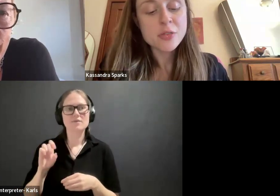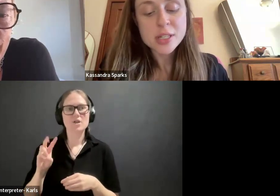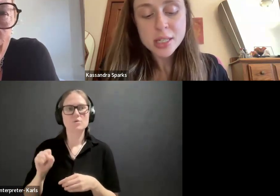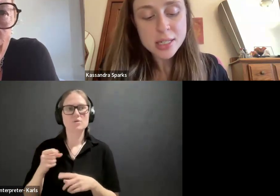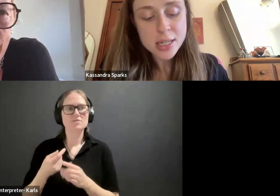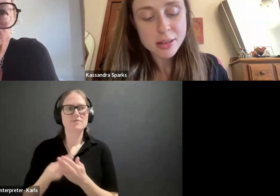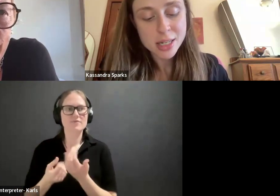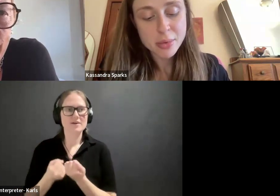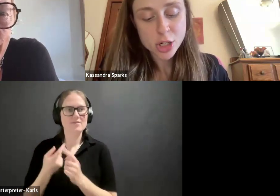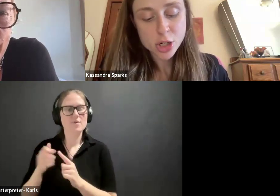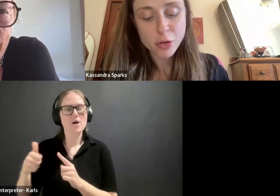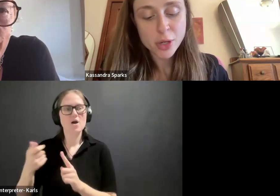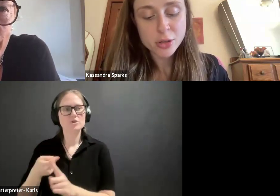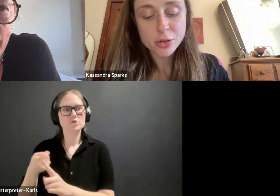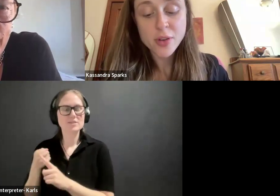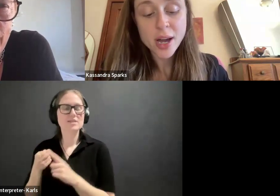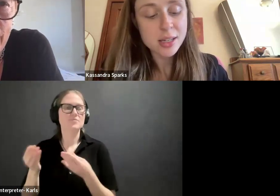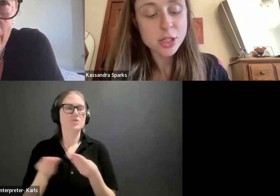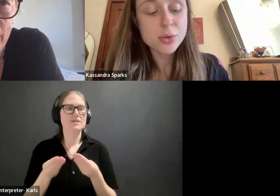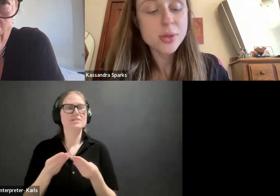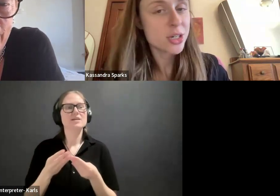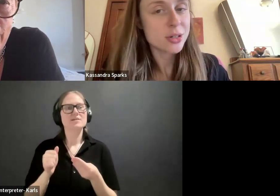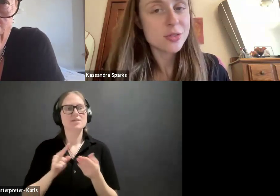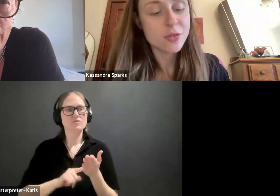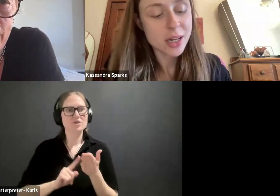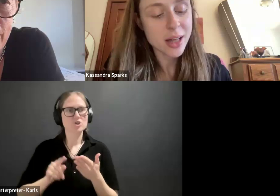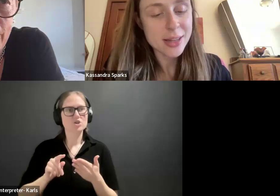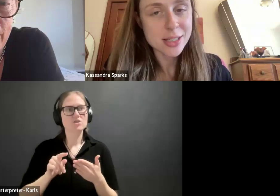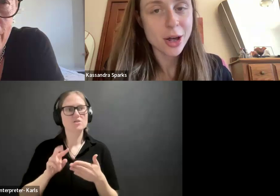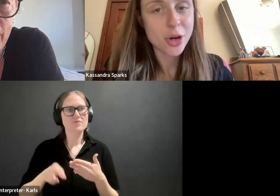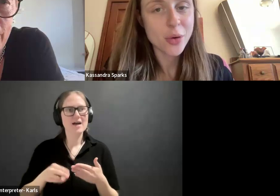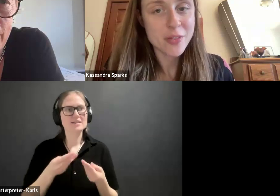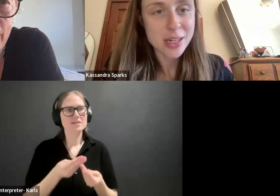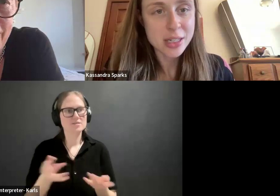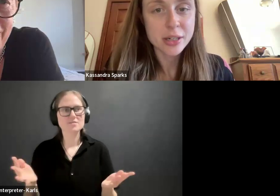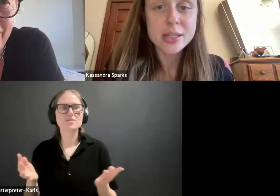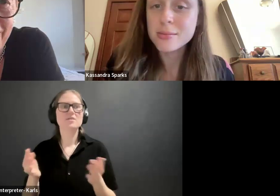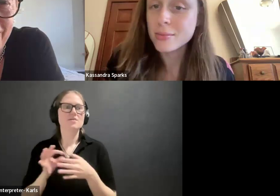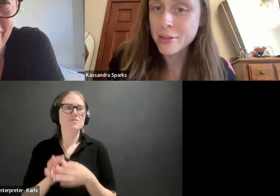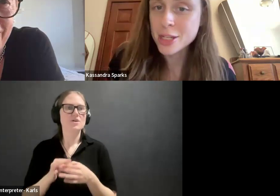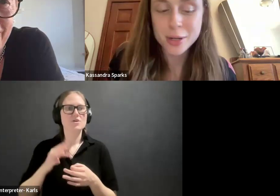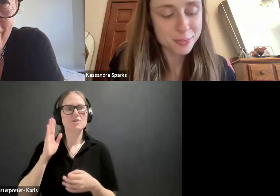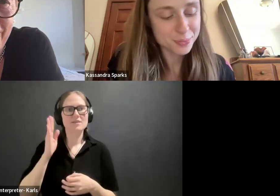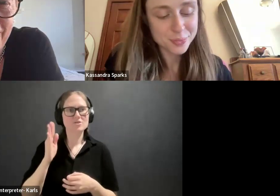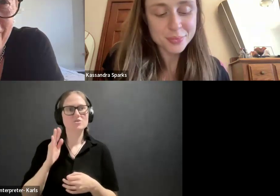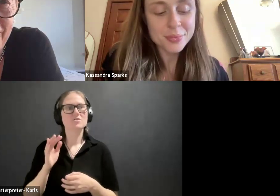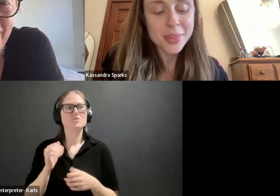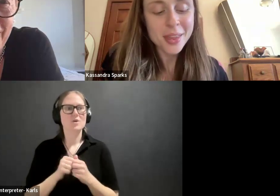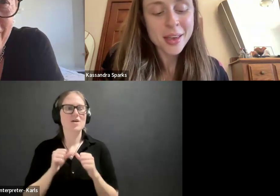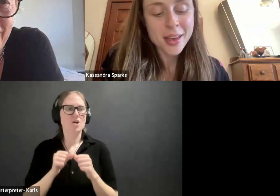To facilitate the dissemination of the researchers' findings through lectures via CLAGS's ongoing events series, like this one.